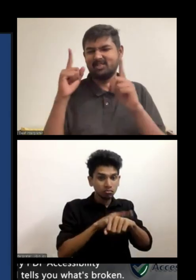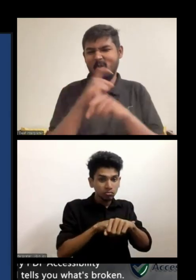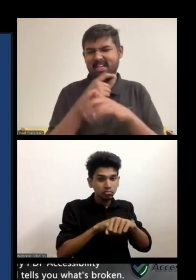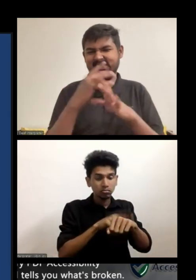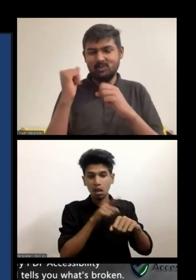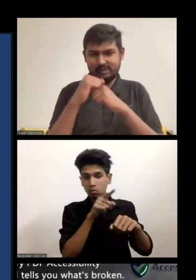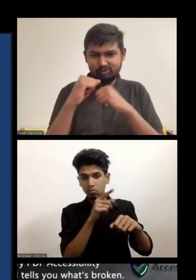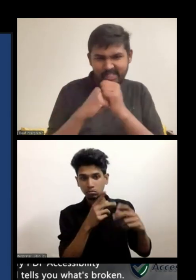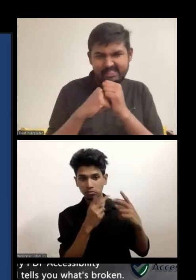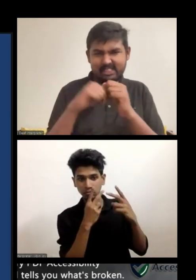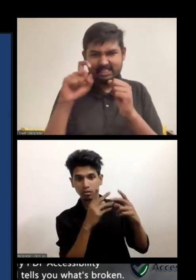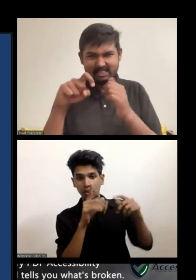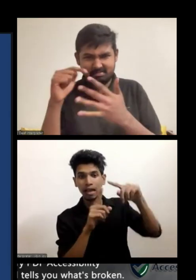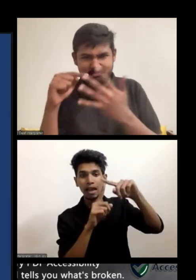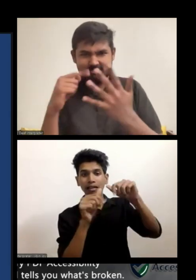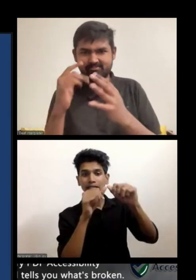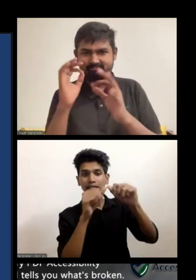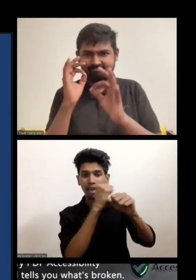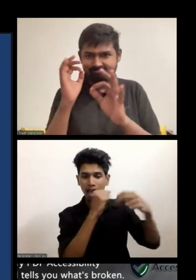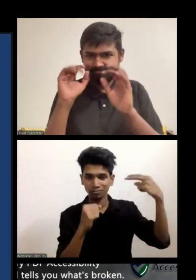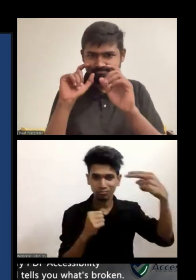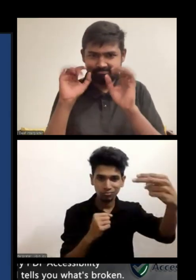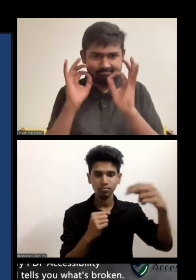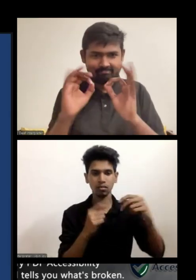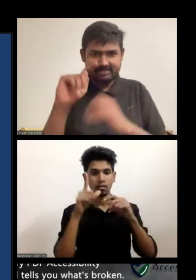It includes some typical tables without headers.